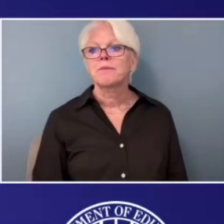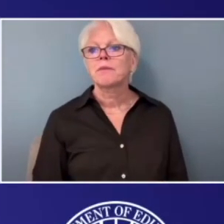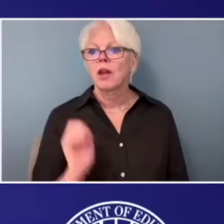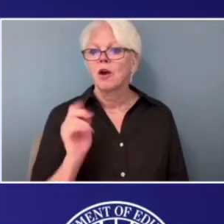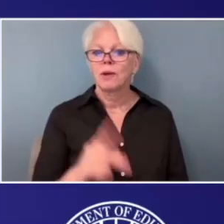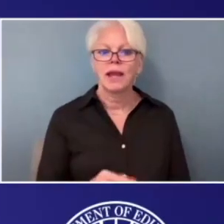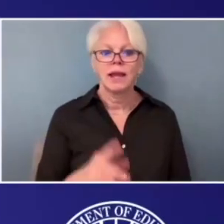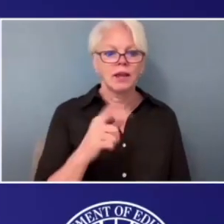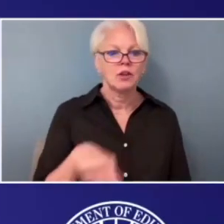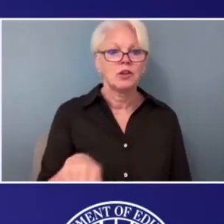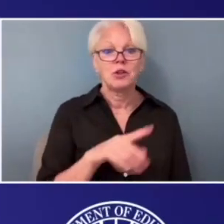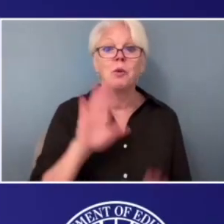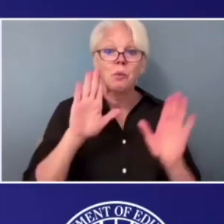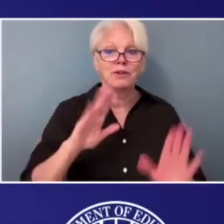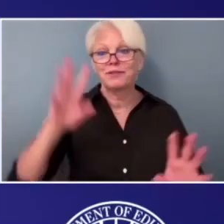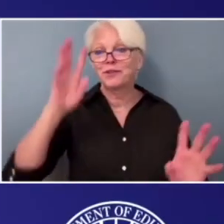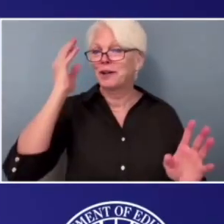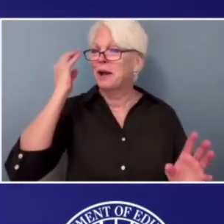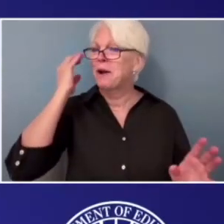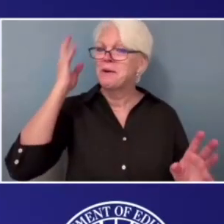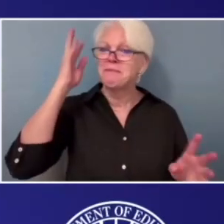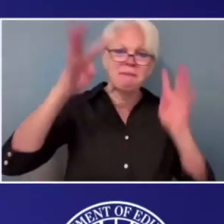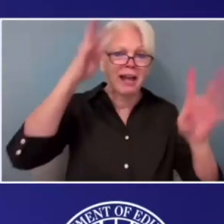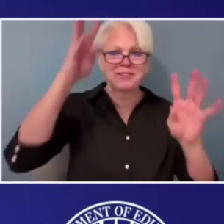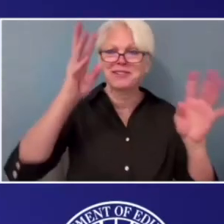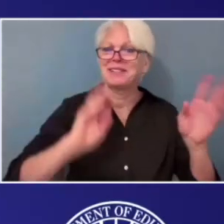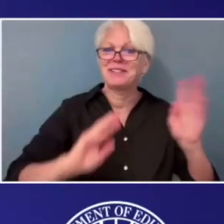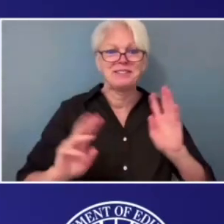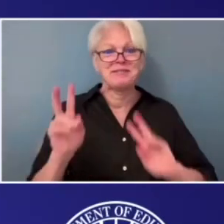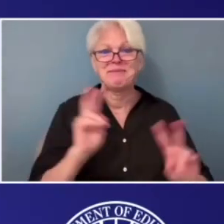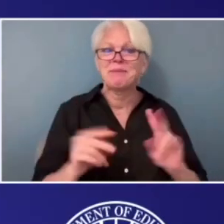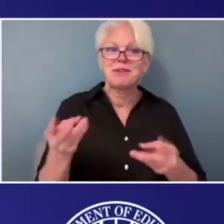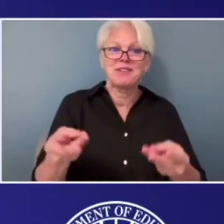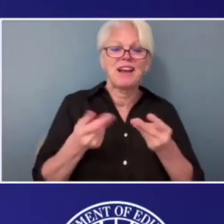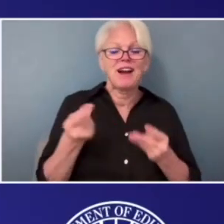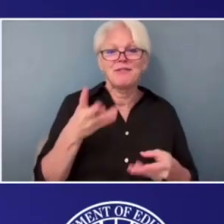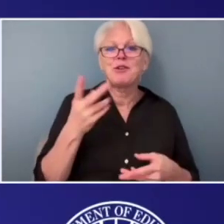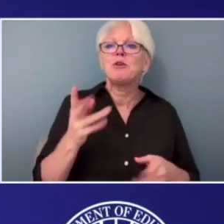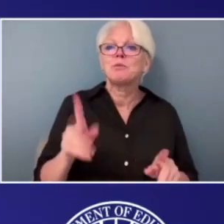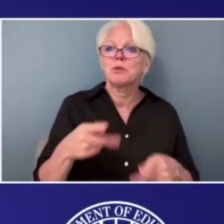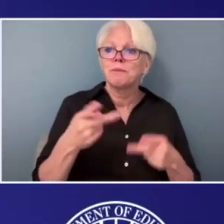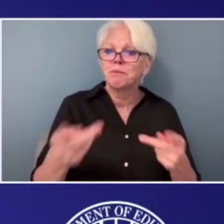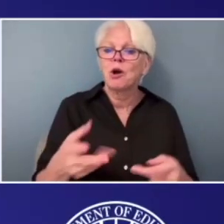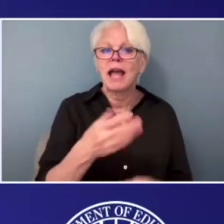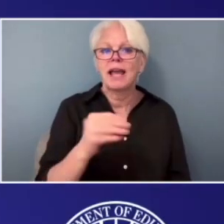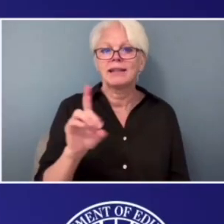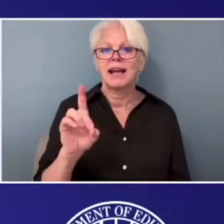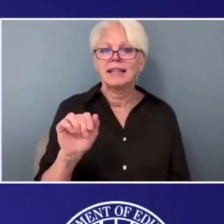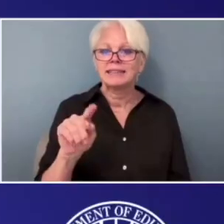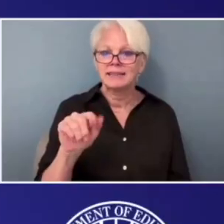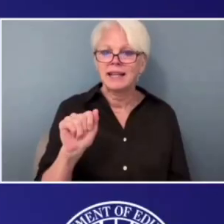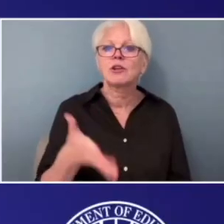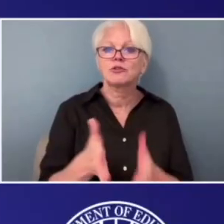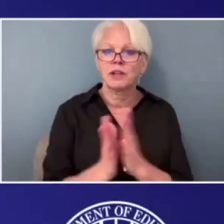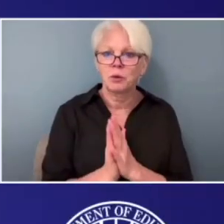imaginative people have provided us with a few proposals and a data request. So I want you to know,